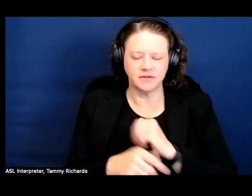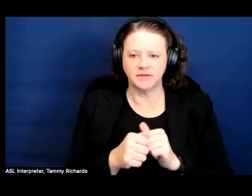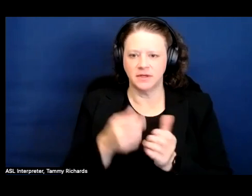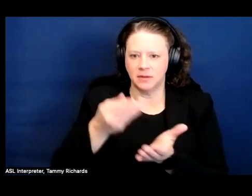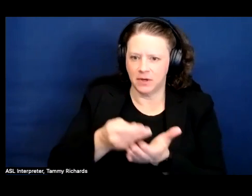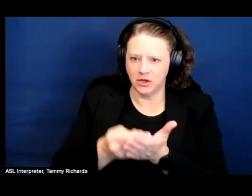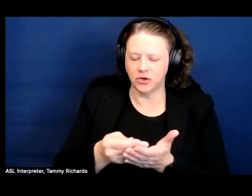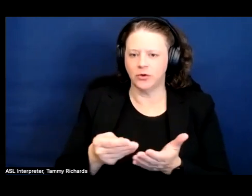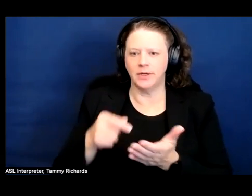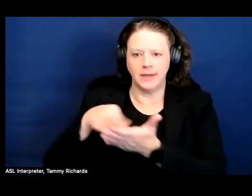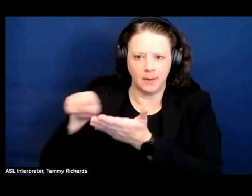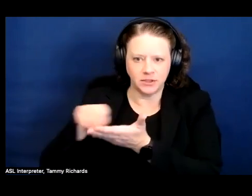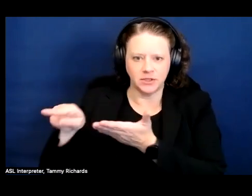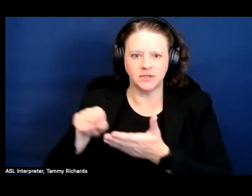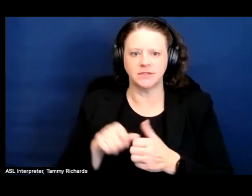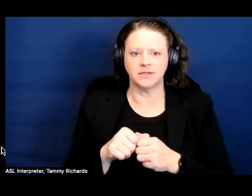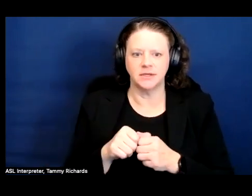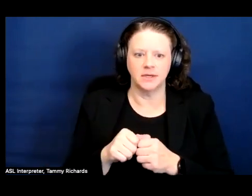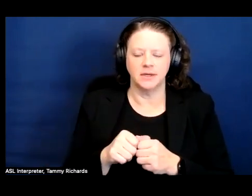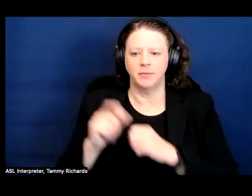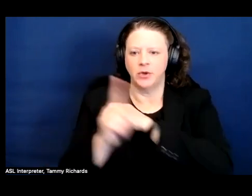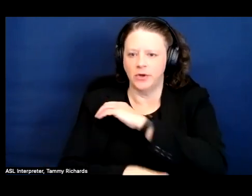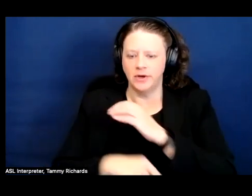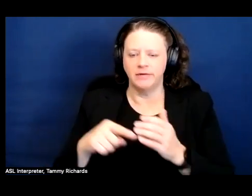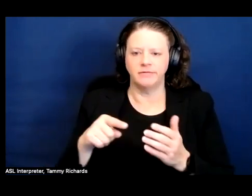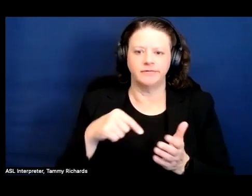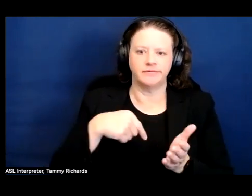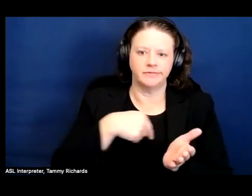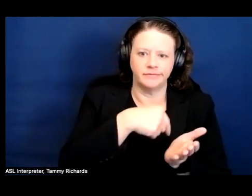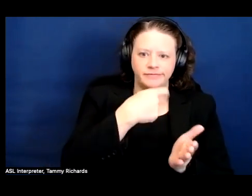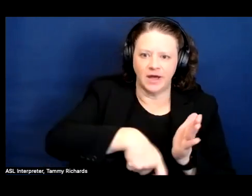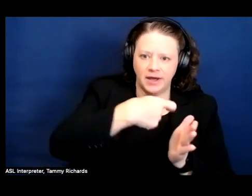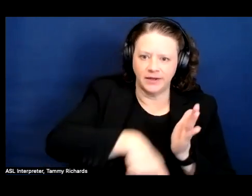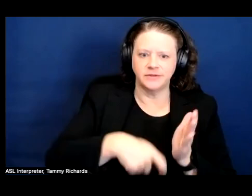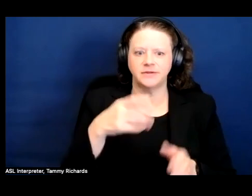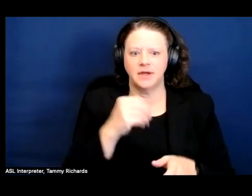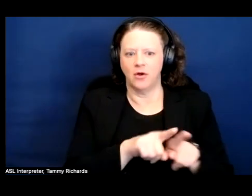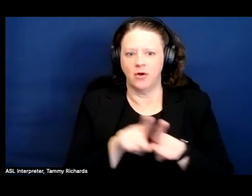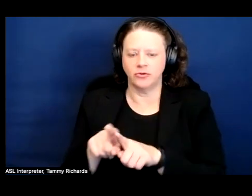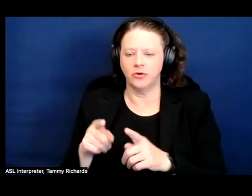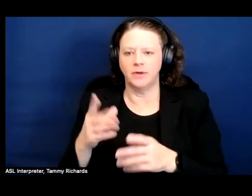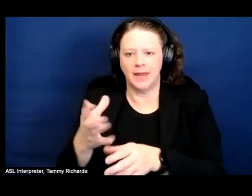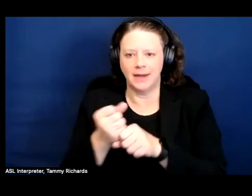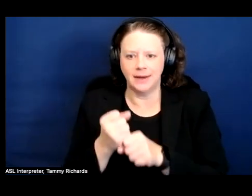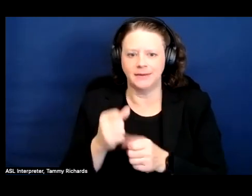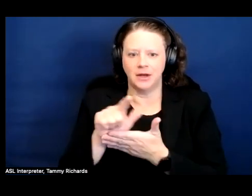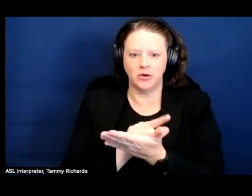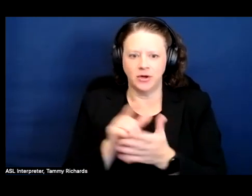So there was a website called "GoSection8," it's renamed now, I think affordablehousing.com,